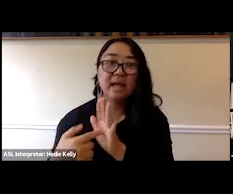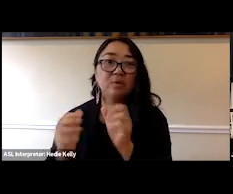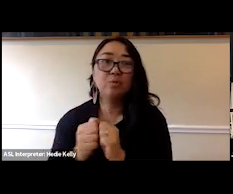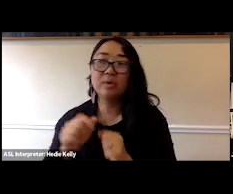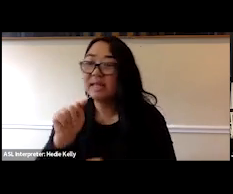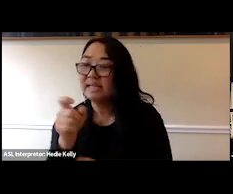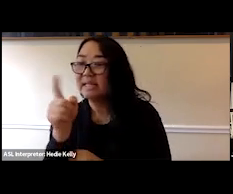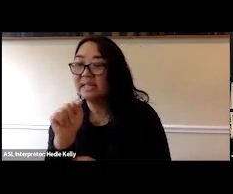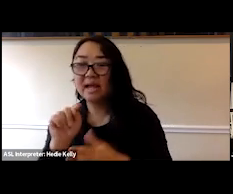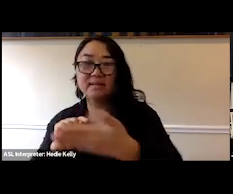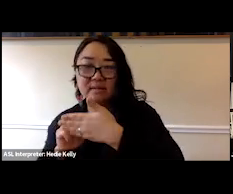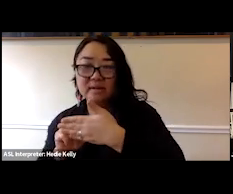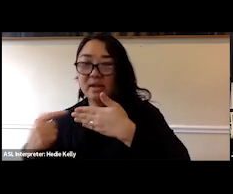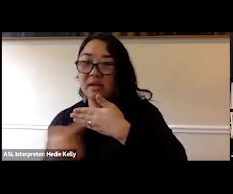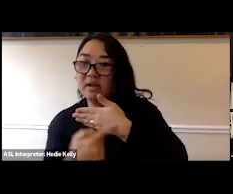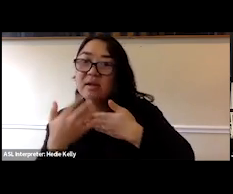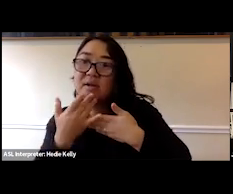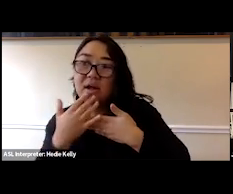So we have a range of colors green, blue,